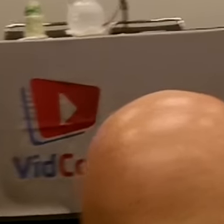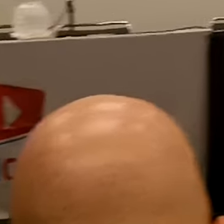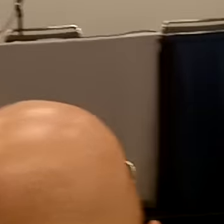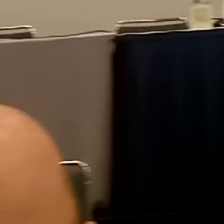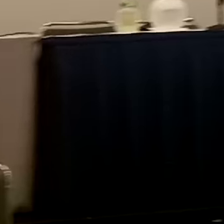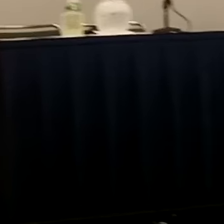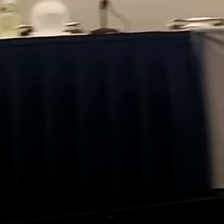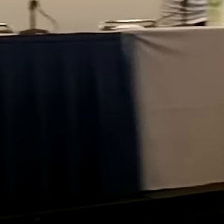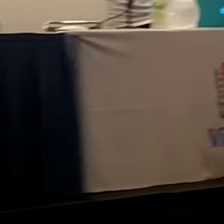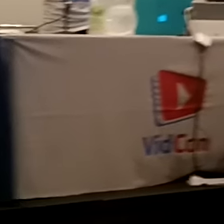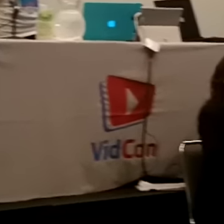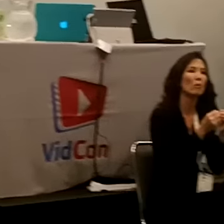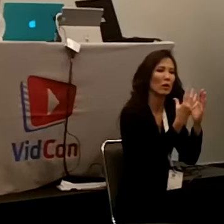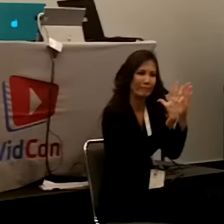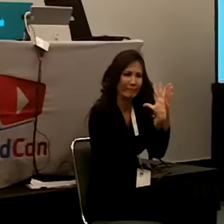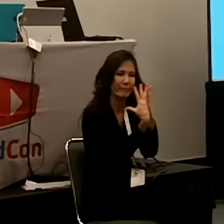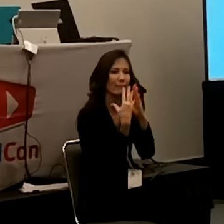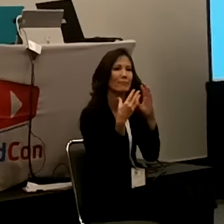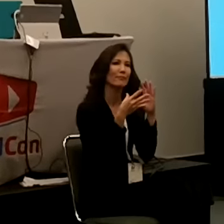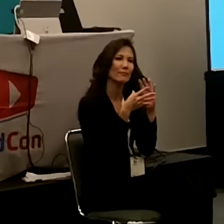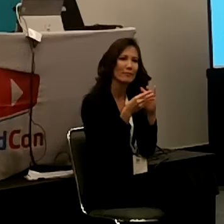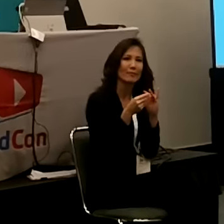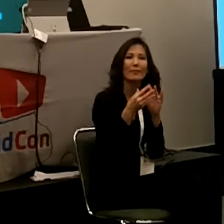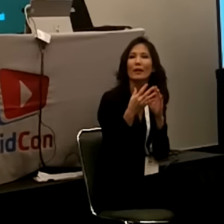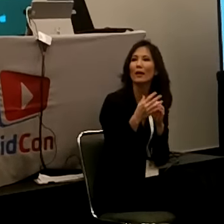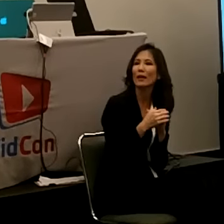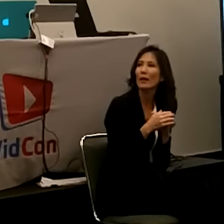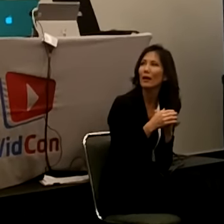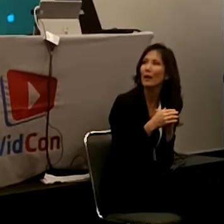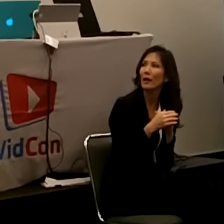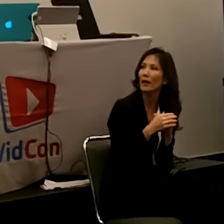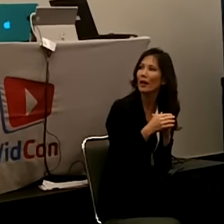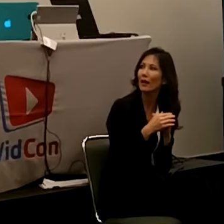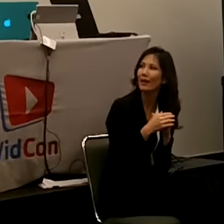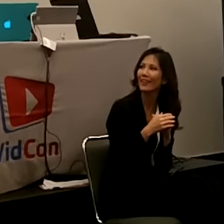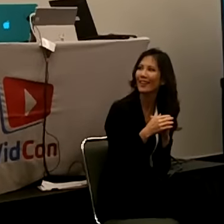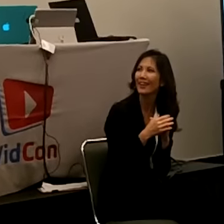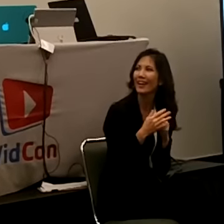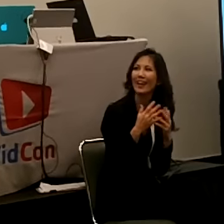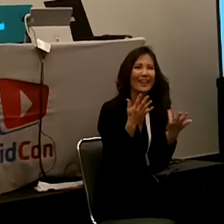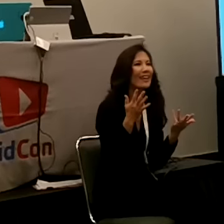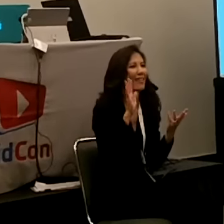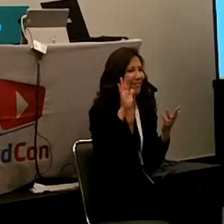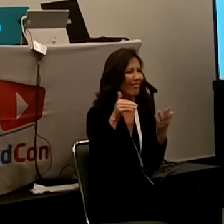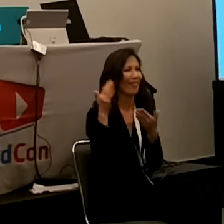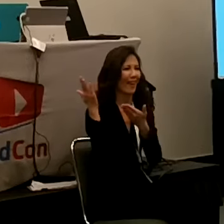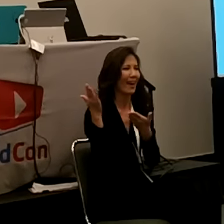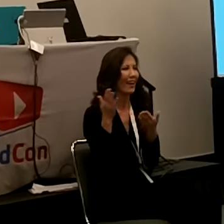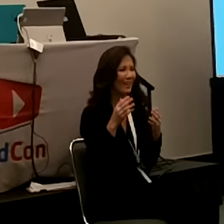Tyler Oakley made videos, Kat Blaque made videos, and here we are. Though we can thank Hank and John